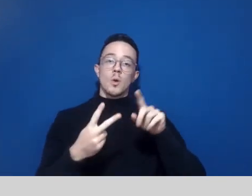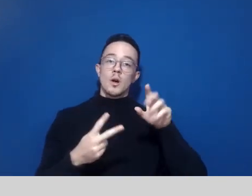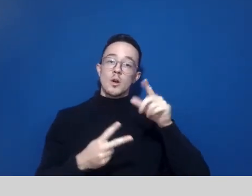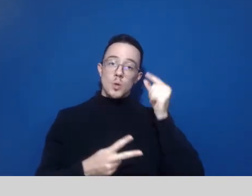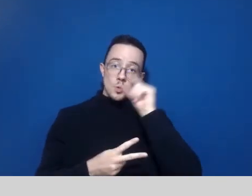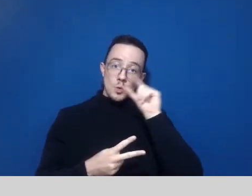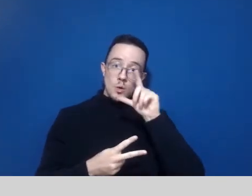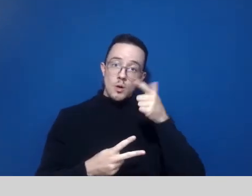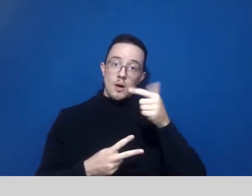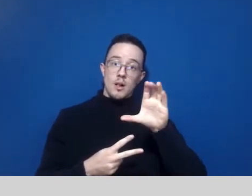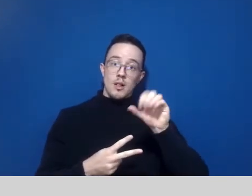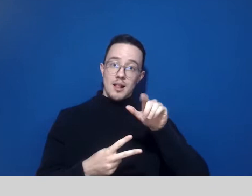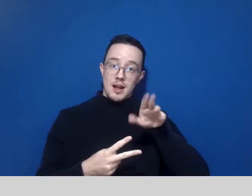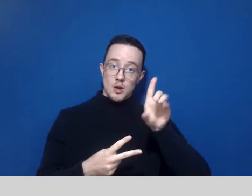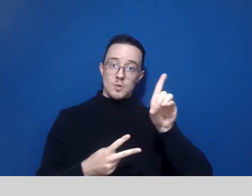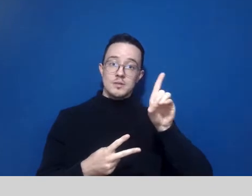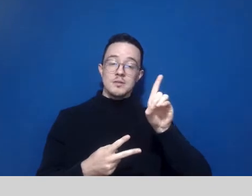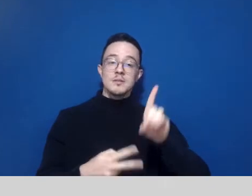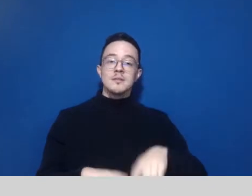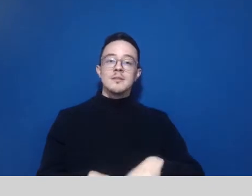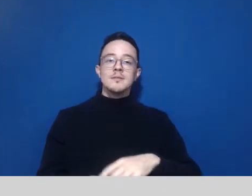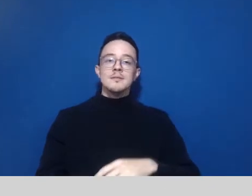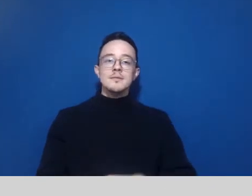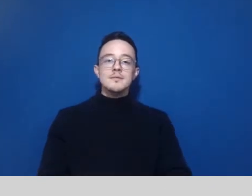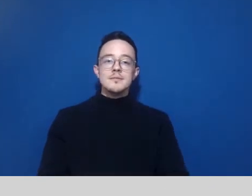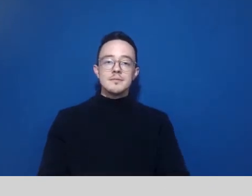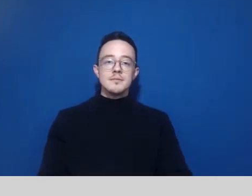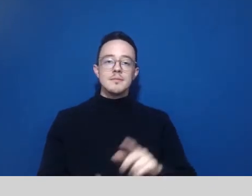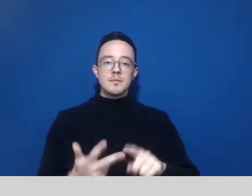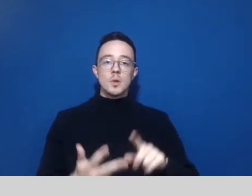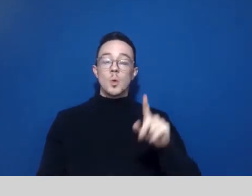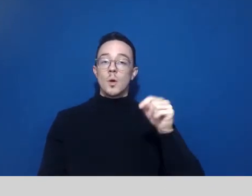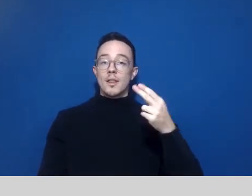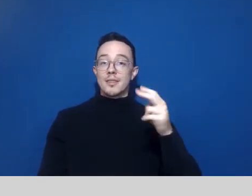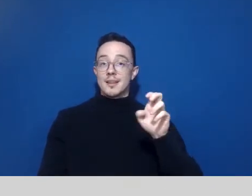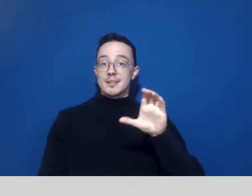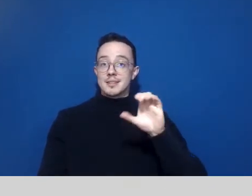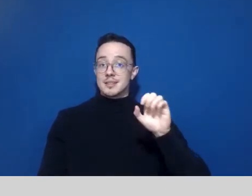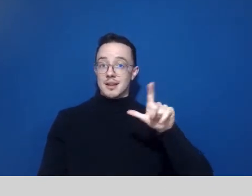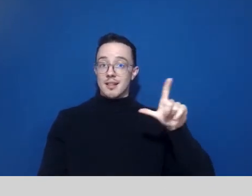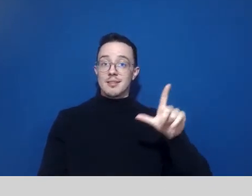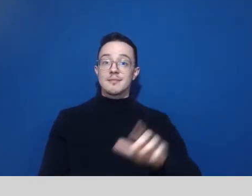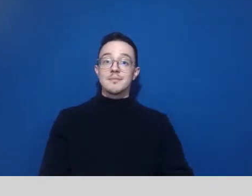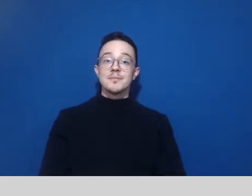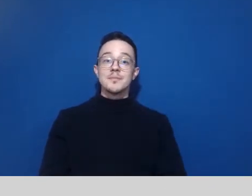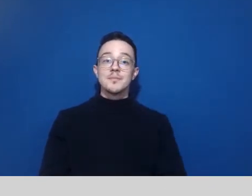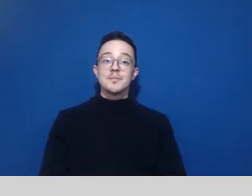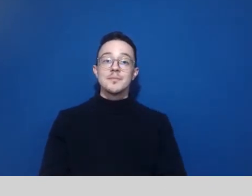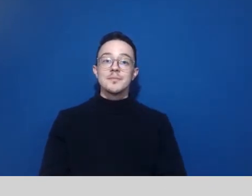I'm going to use Vercel right now. So if I type "datasette publish vercel squirrels.db,"